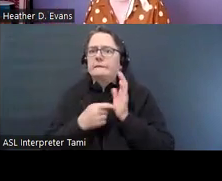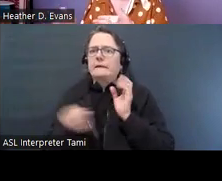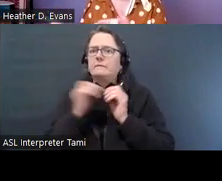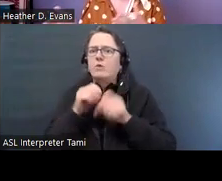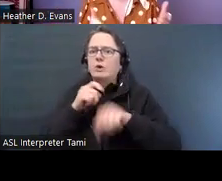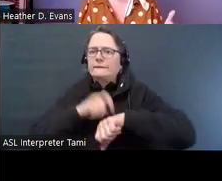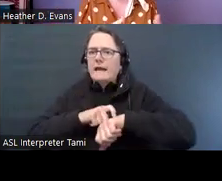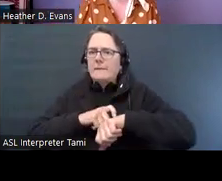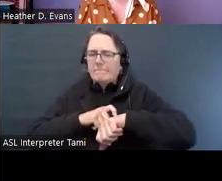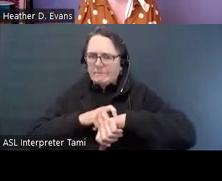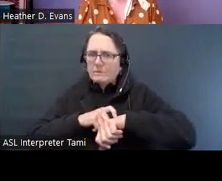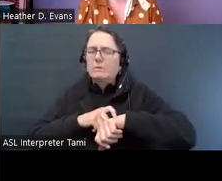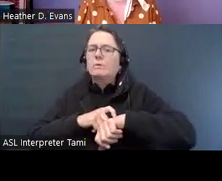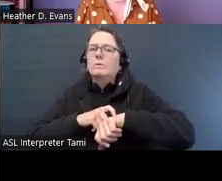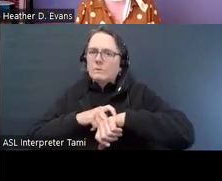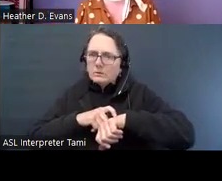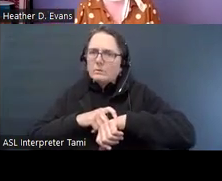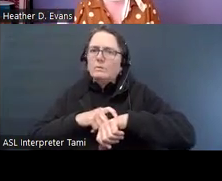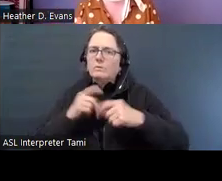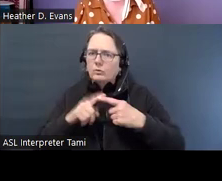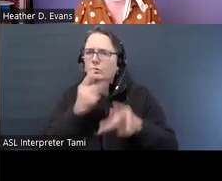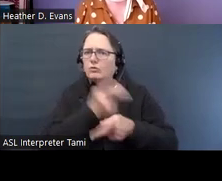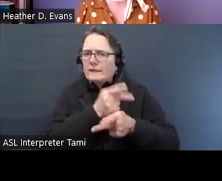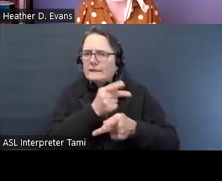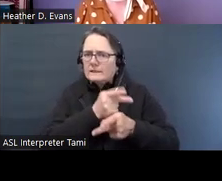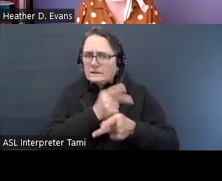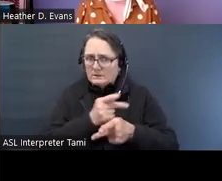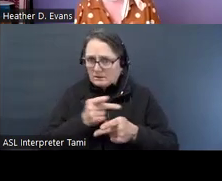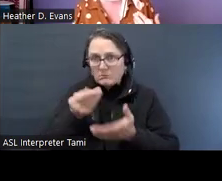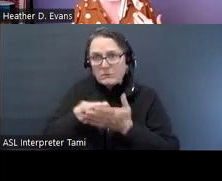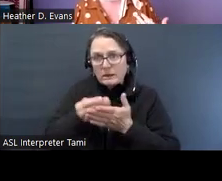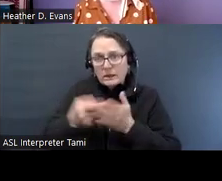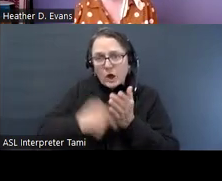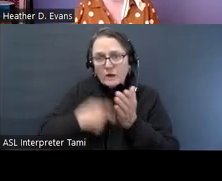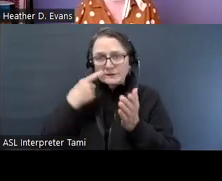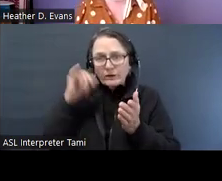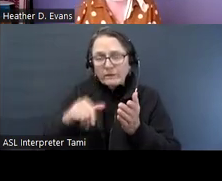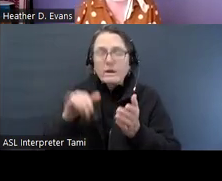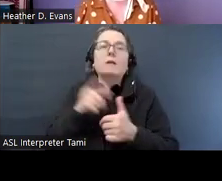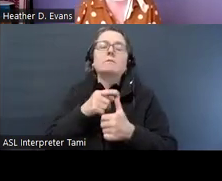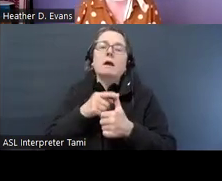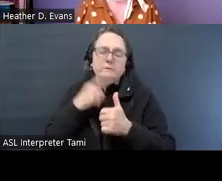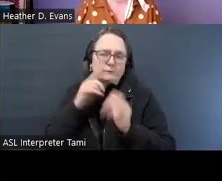making transfers from wheelchairs to exam equipment, providing aftercare instructions